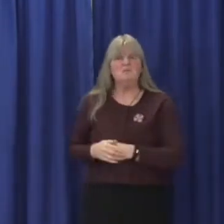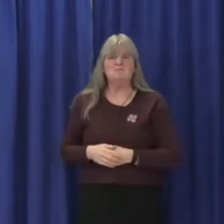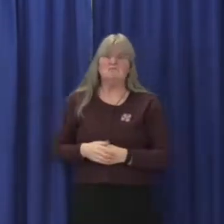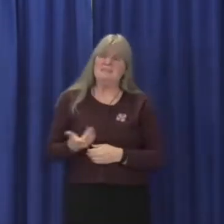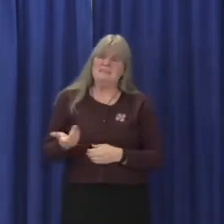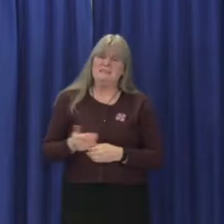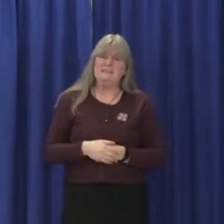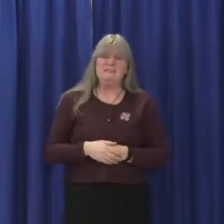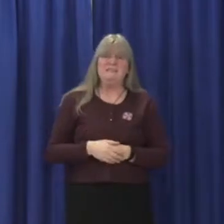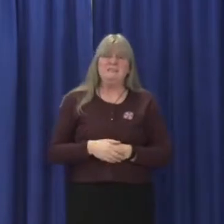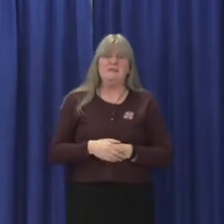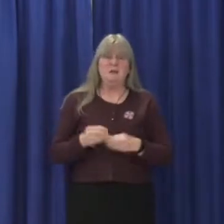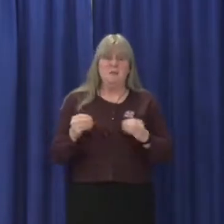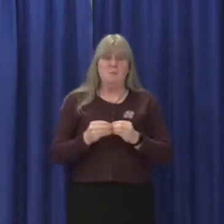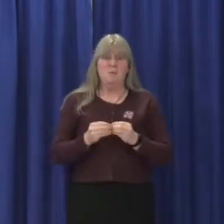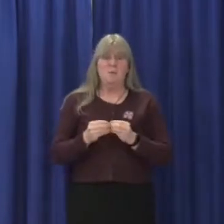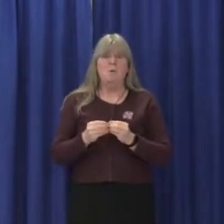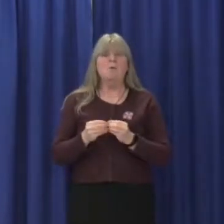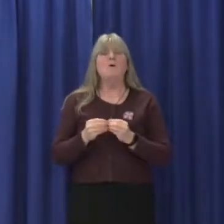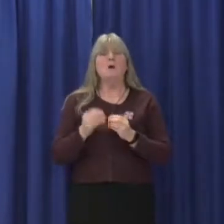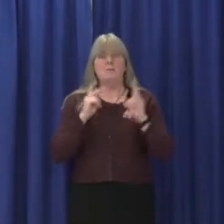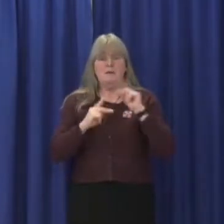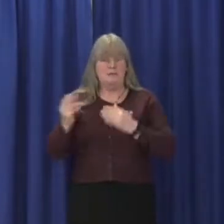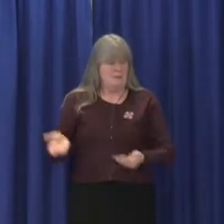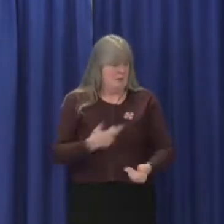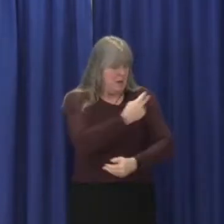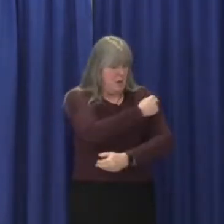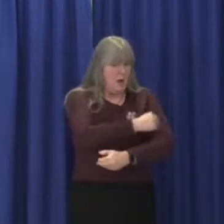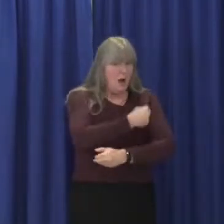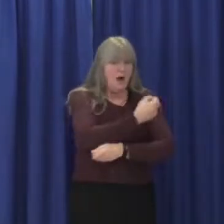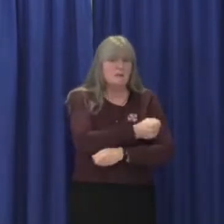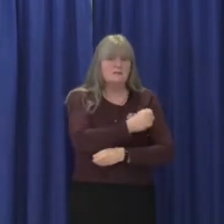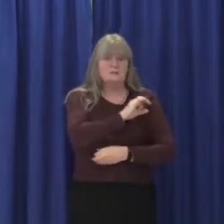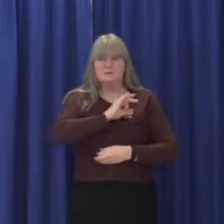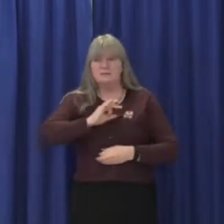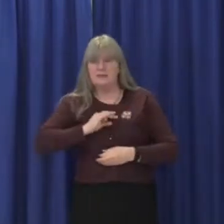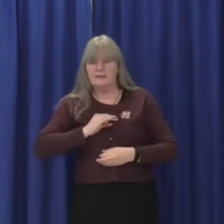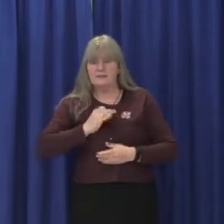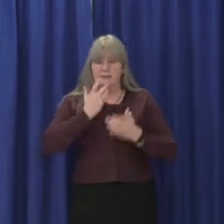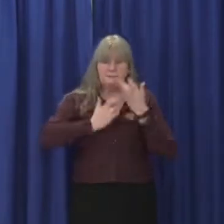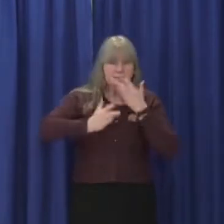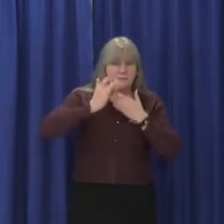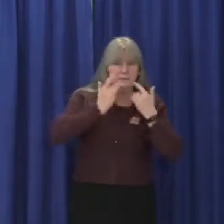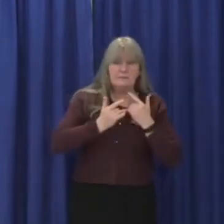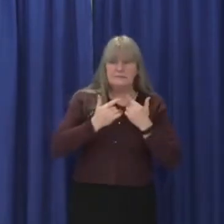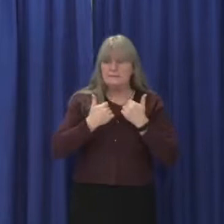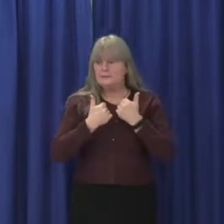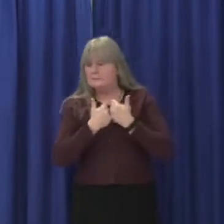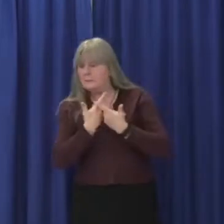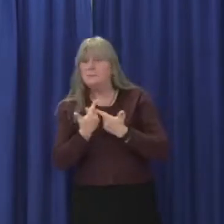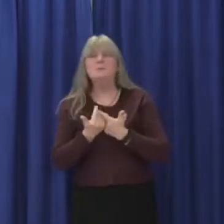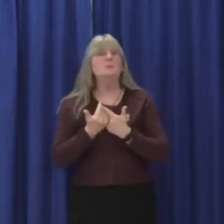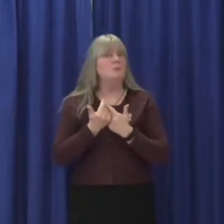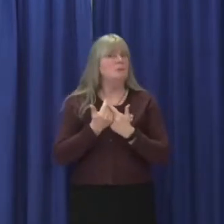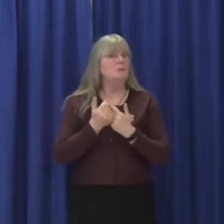admissions combined with staffing changes and challenges will cause a significant strain